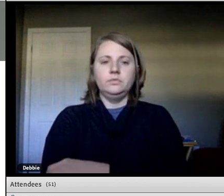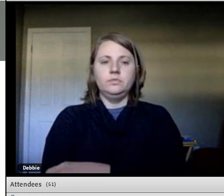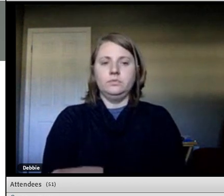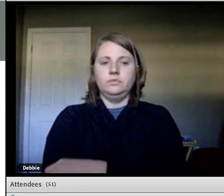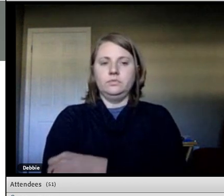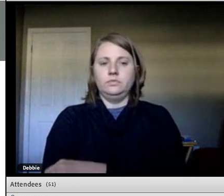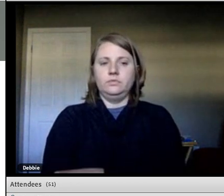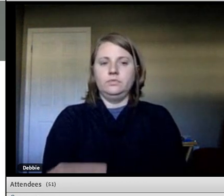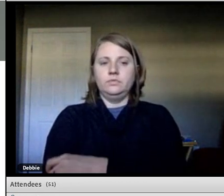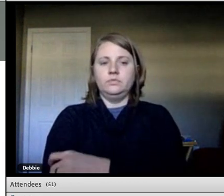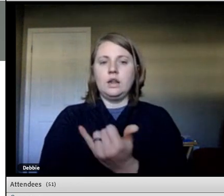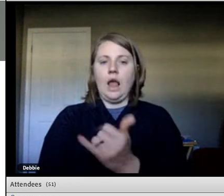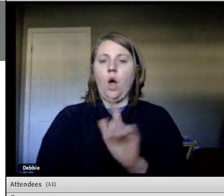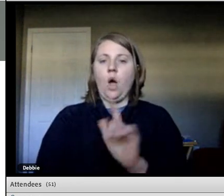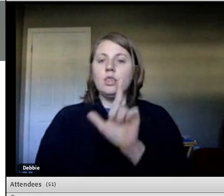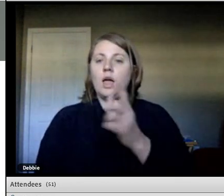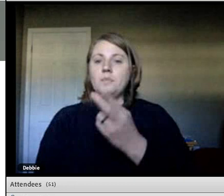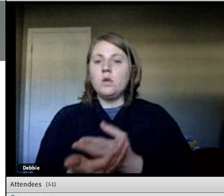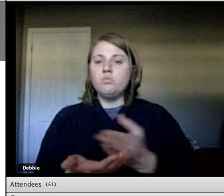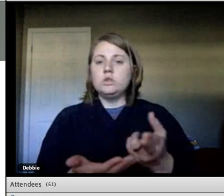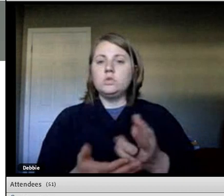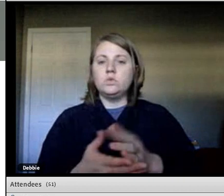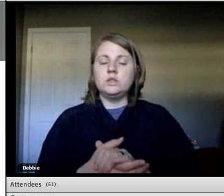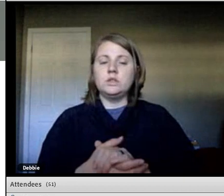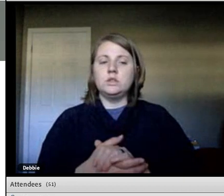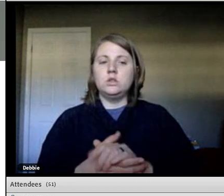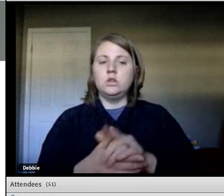VuFind is a discovery layer. It's open-source.